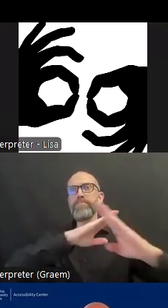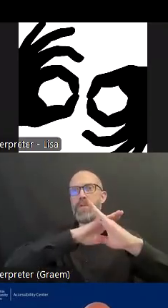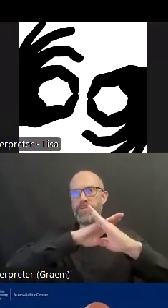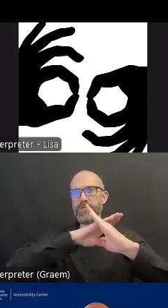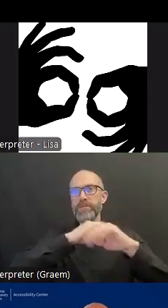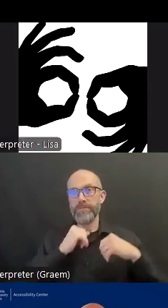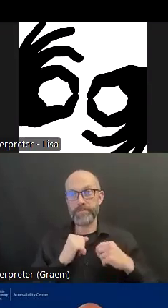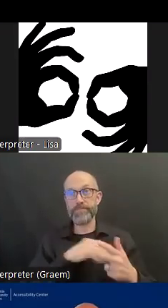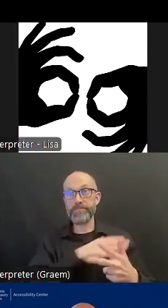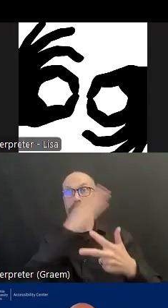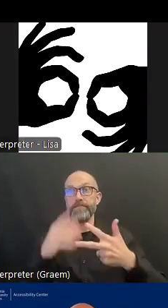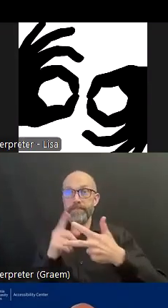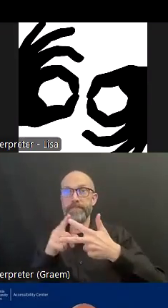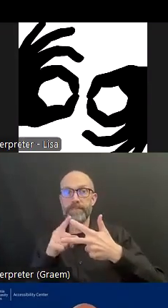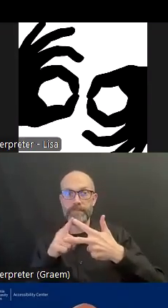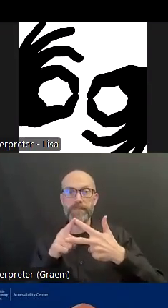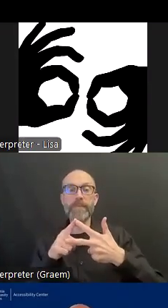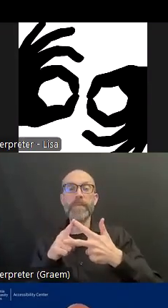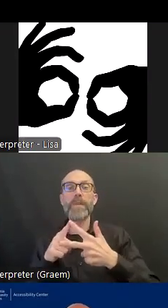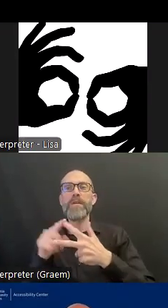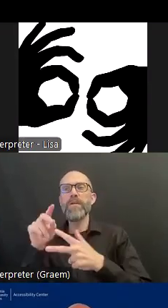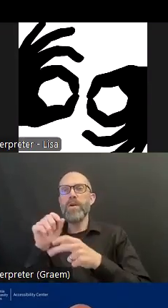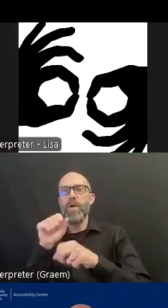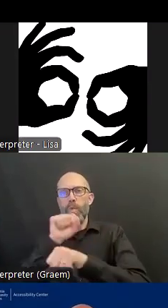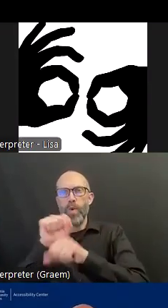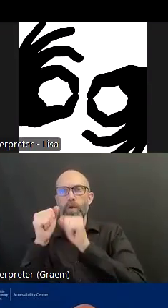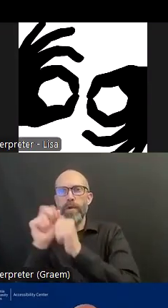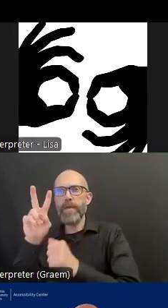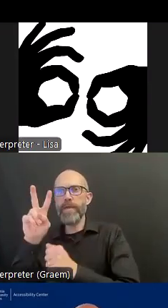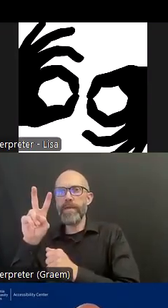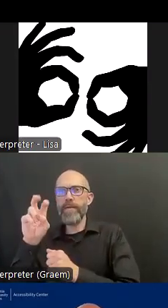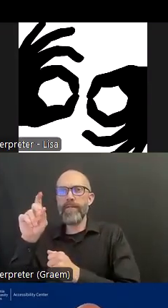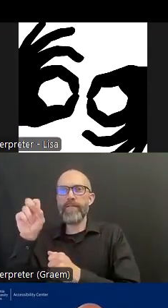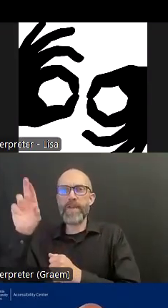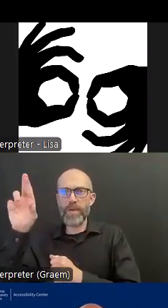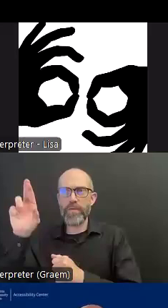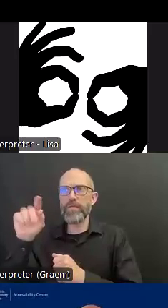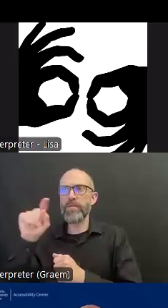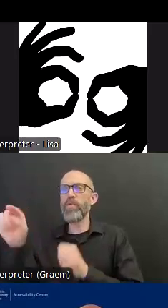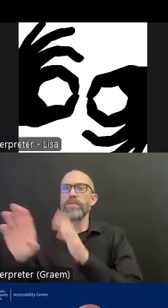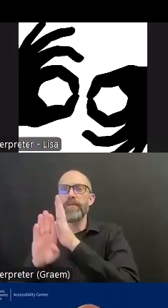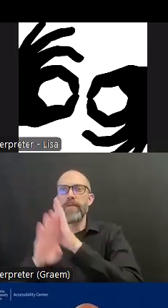Second is, we need to work with our vendors and developers to obtain a commitment to fix those barriers,